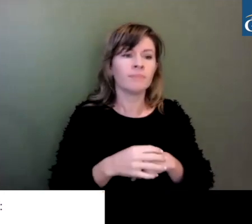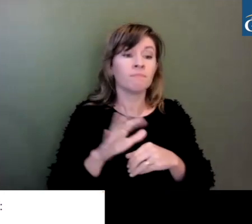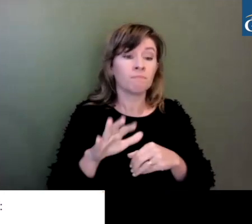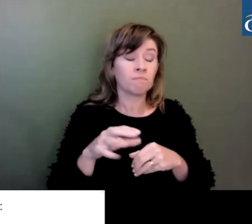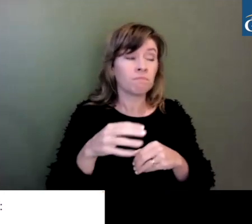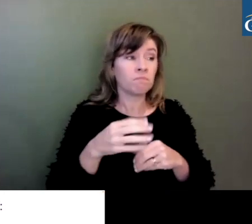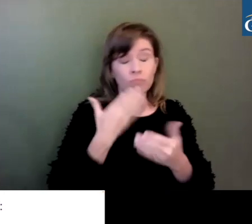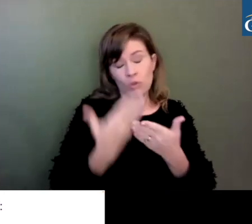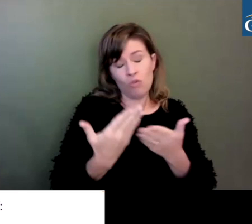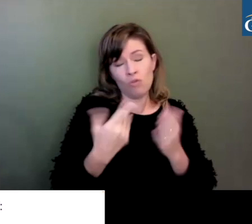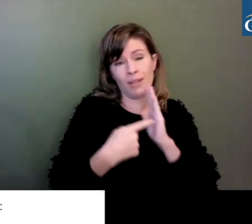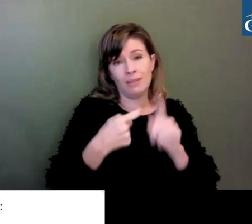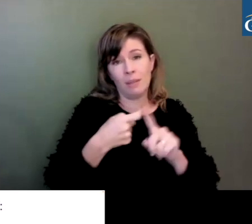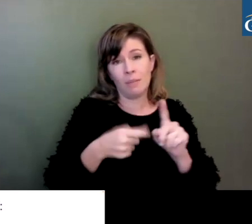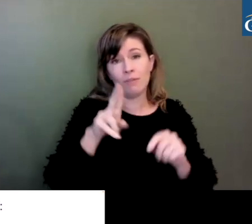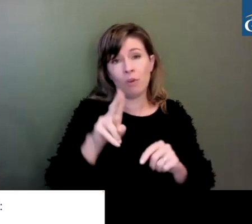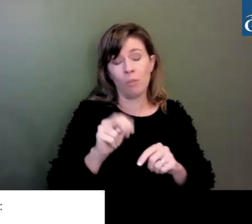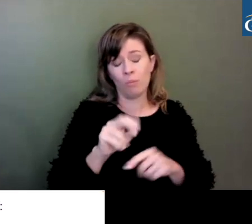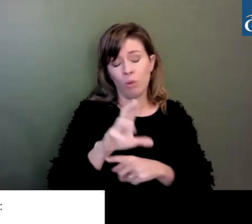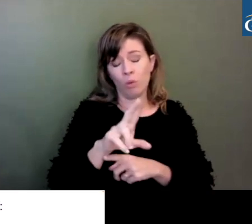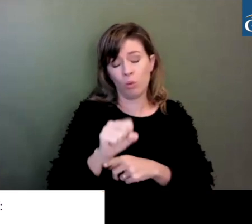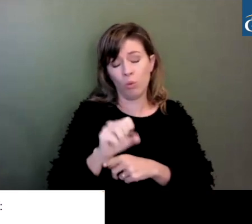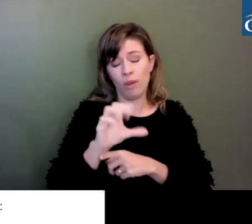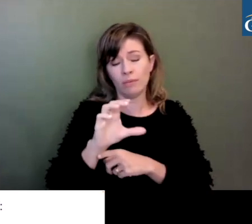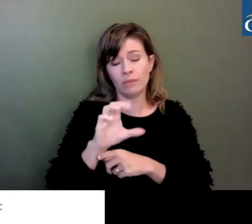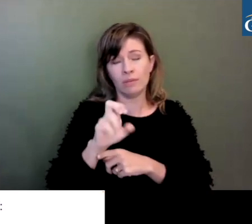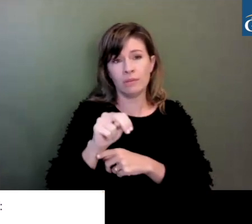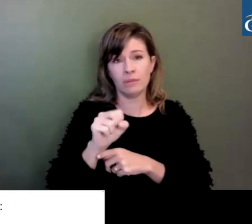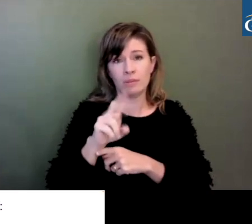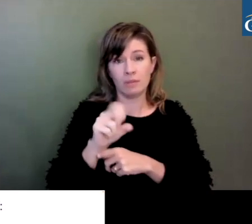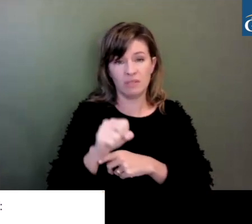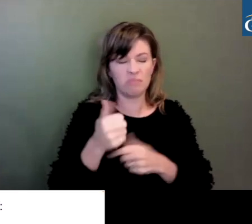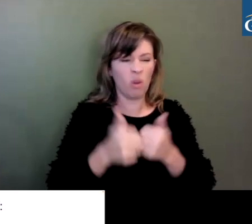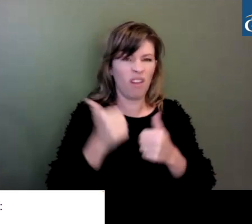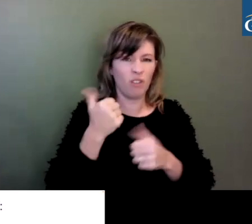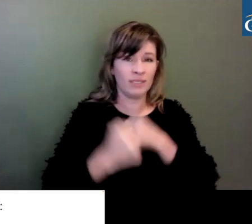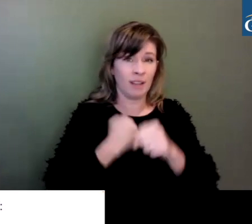of this comes from the US Census. So every 10 years,